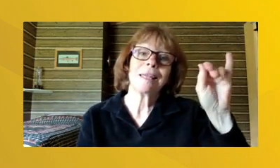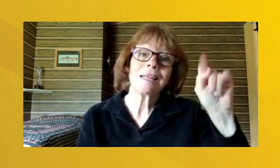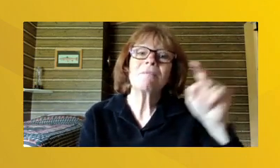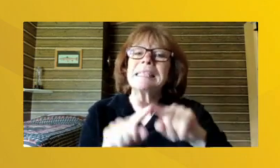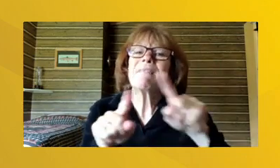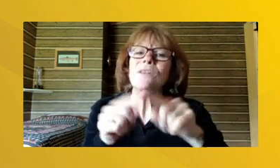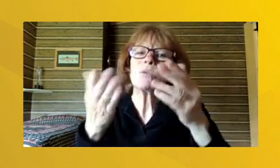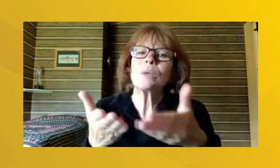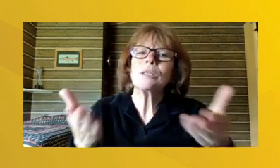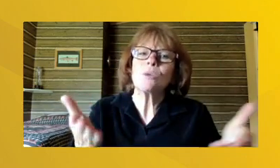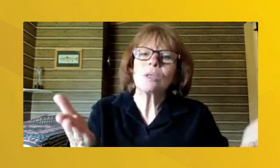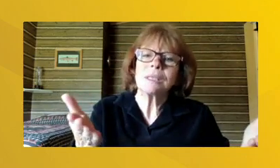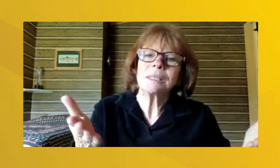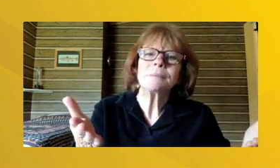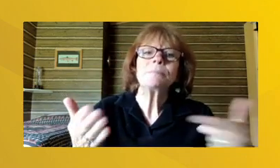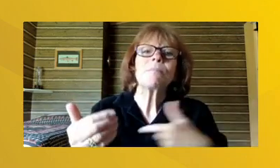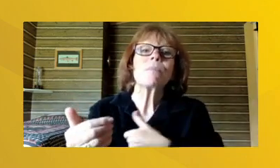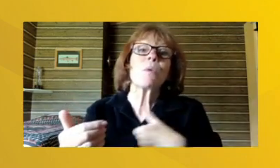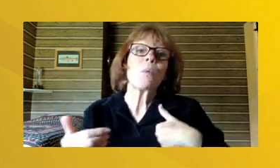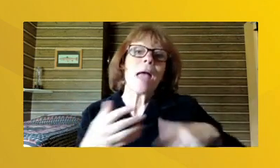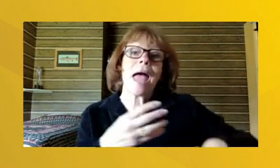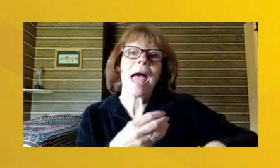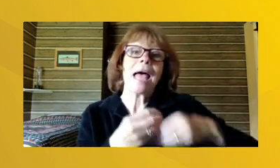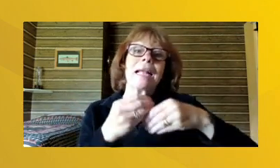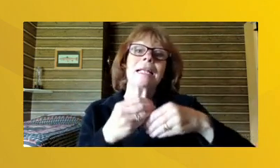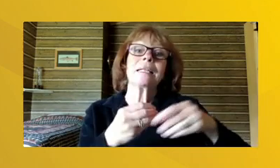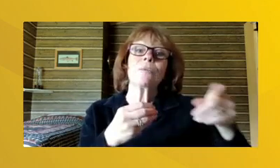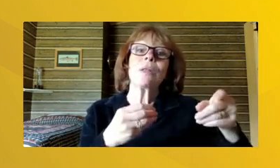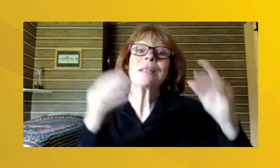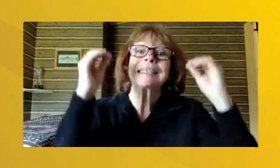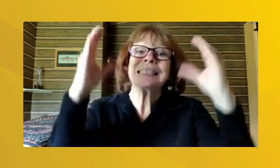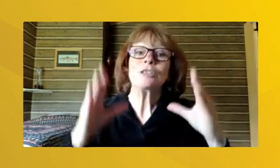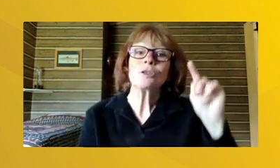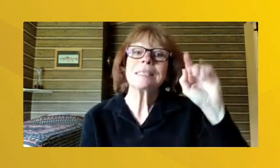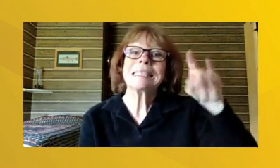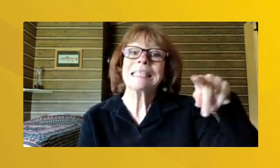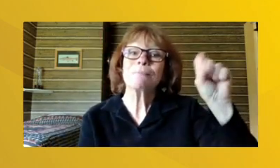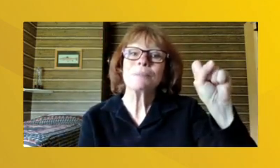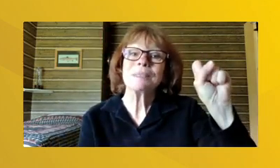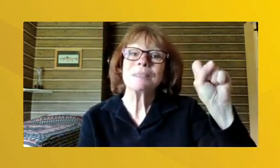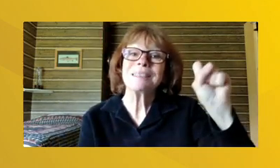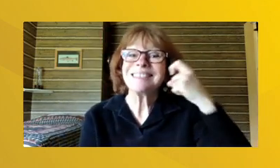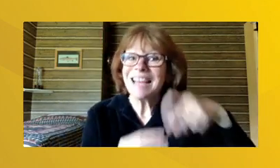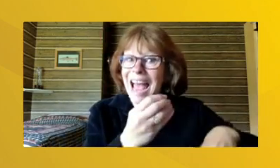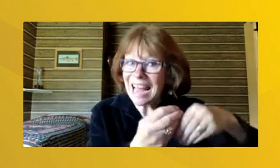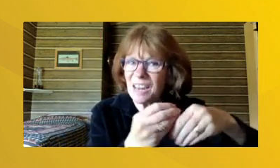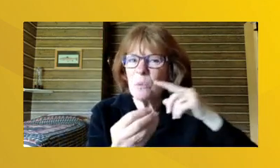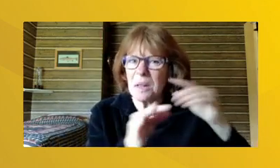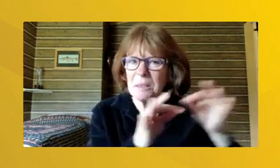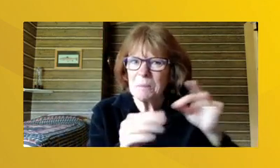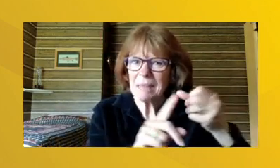new teacher tips that we'll talk about in just a minute. But this presentation is going to walk you through all those resources that are now in